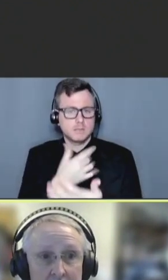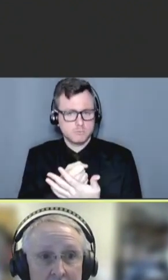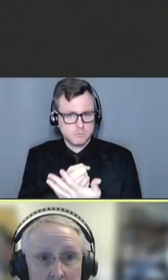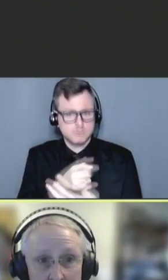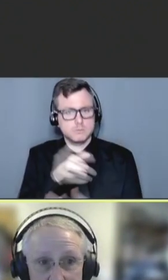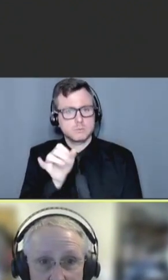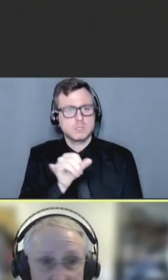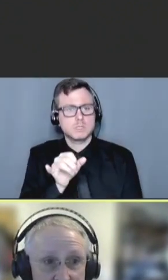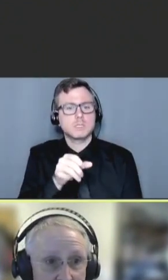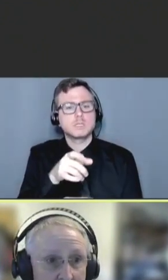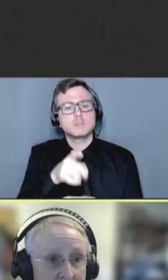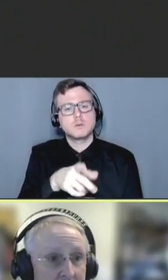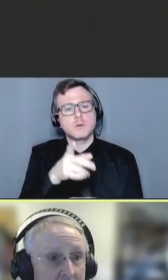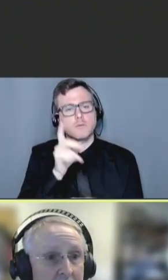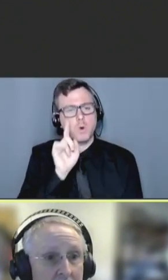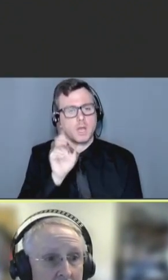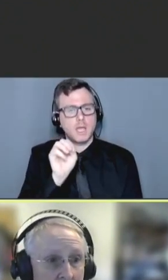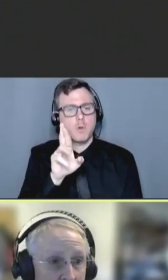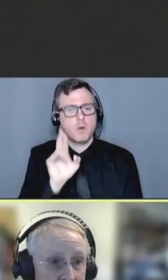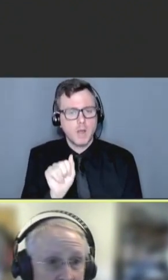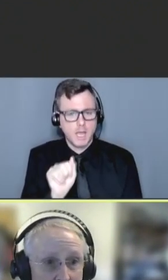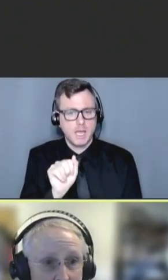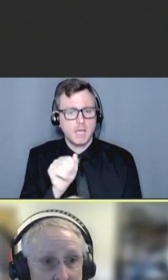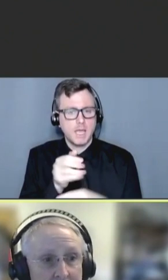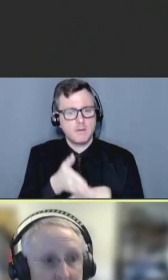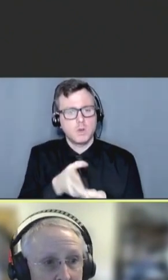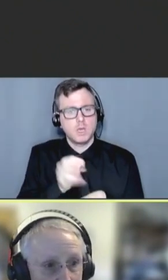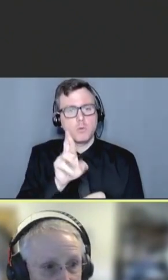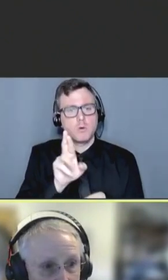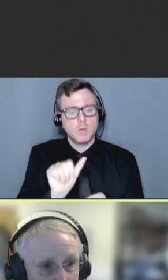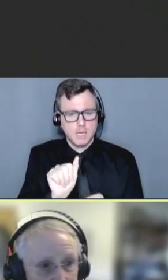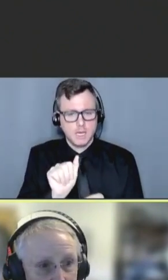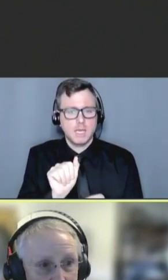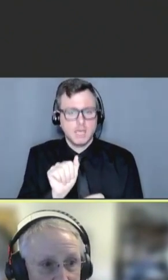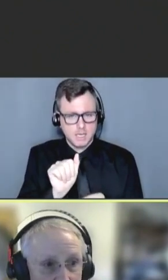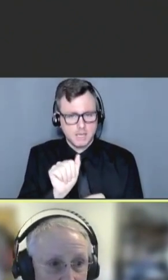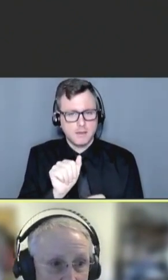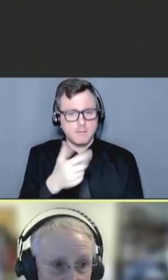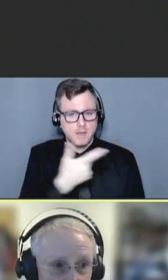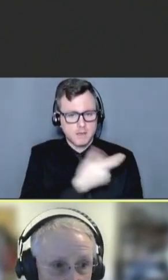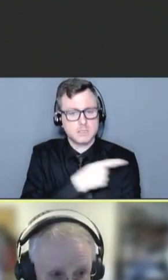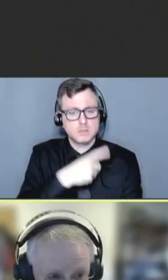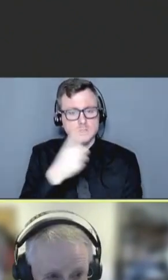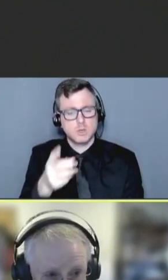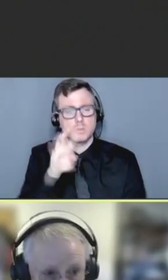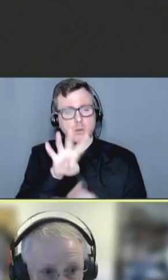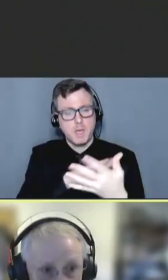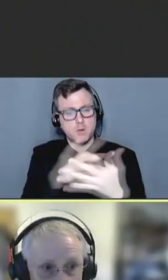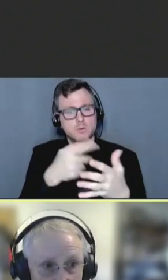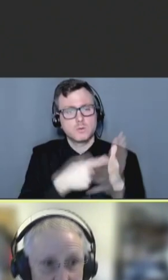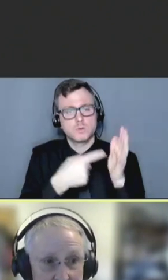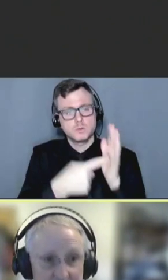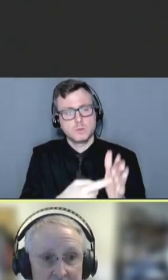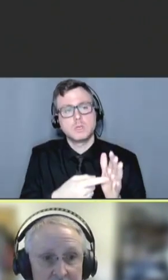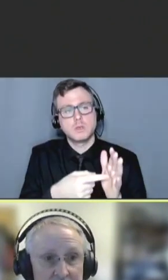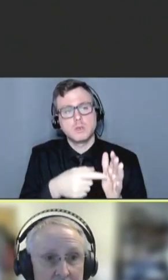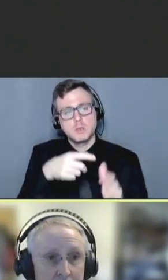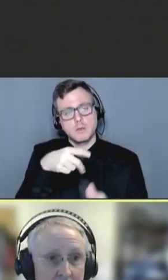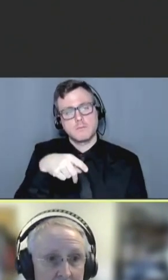mRNA vaccine. The panels show the rates for Pfizer-BioNTech and Moderna vaccines separately,